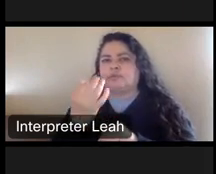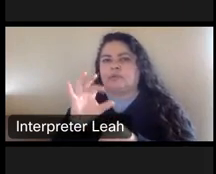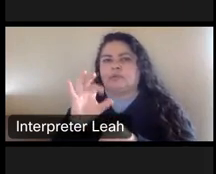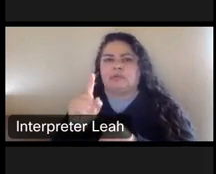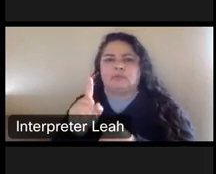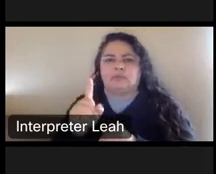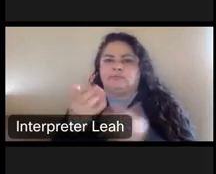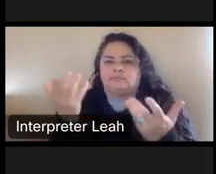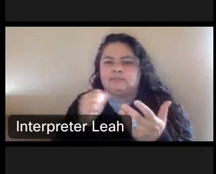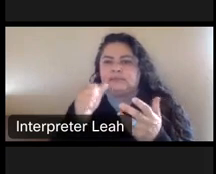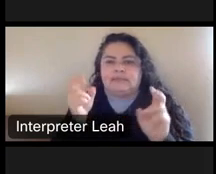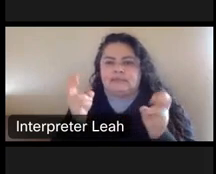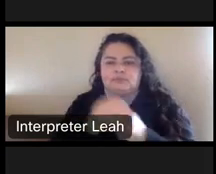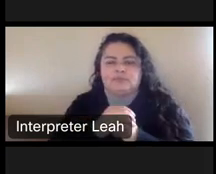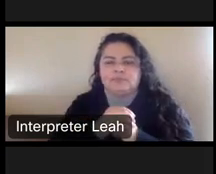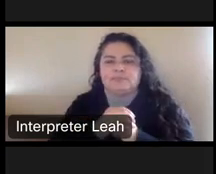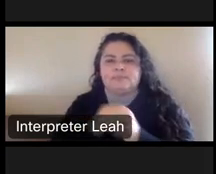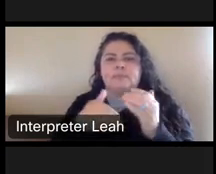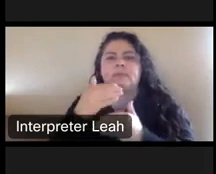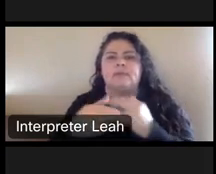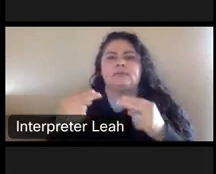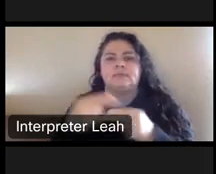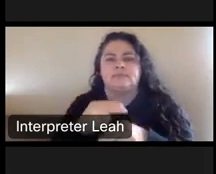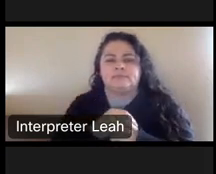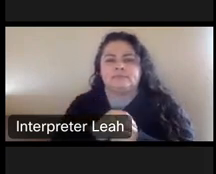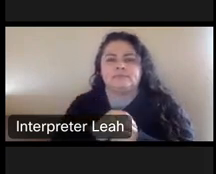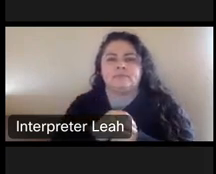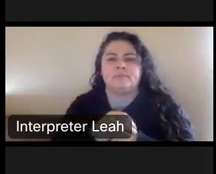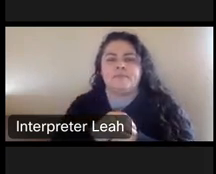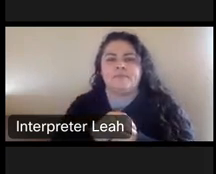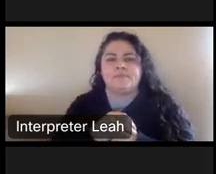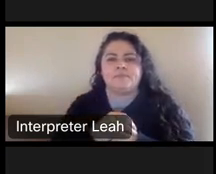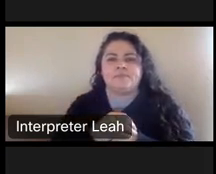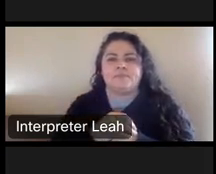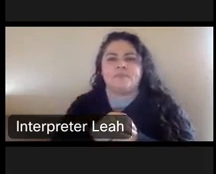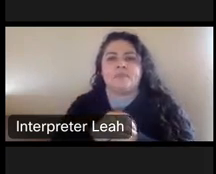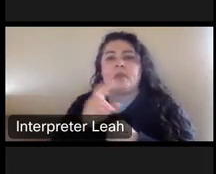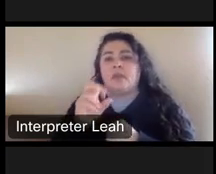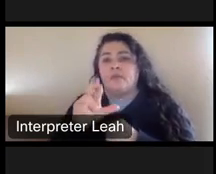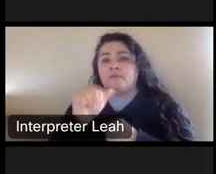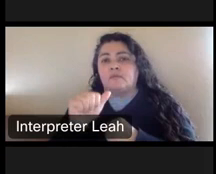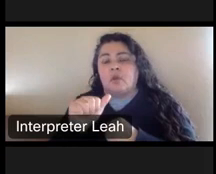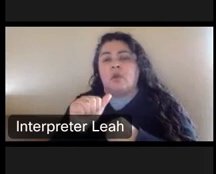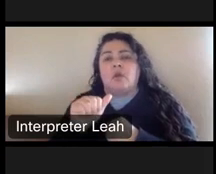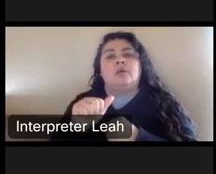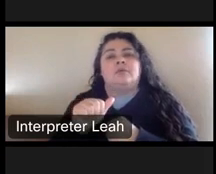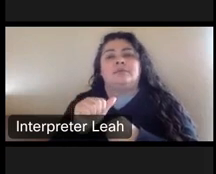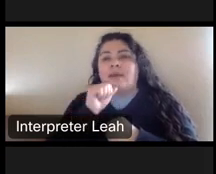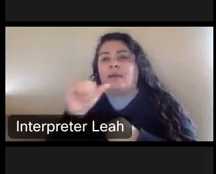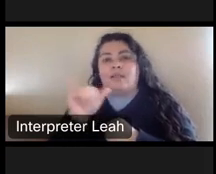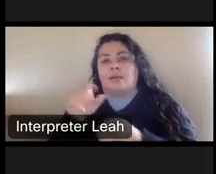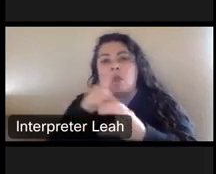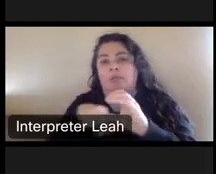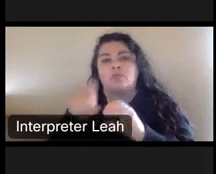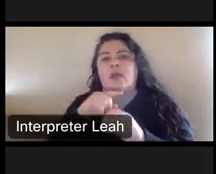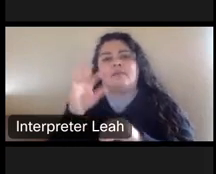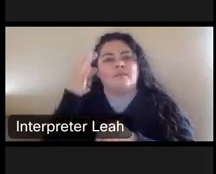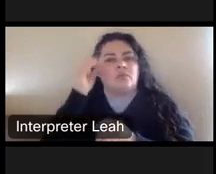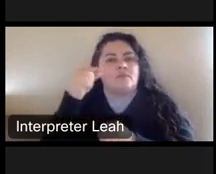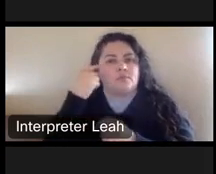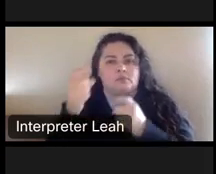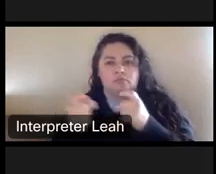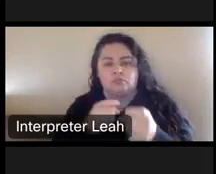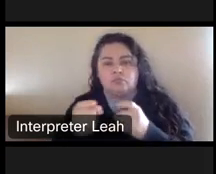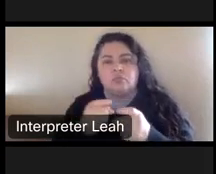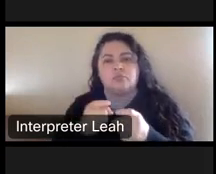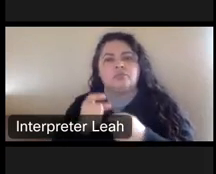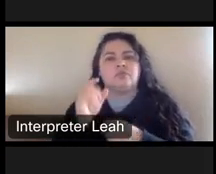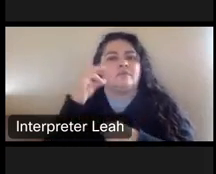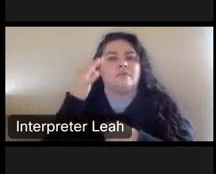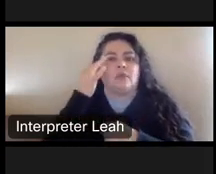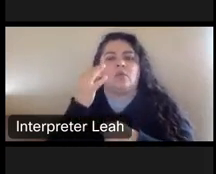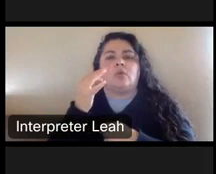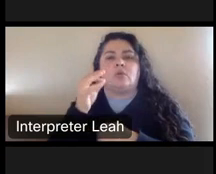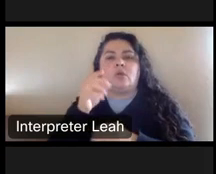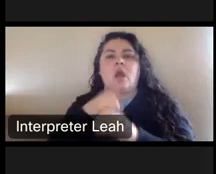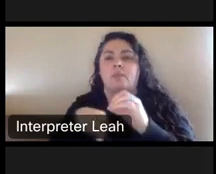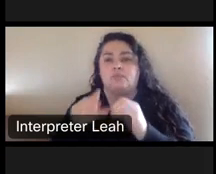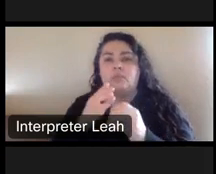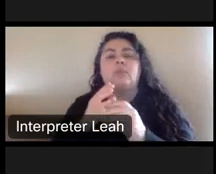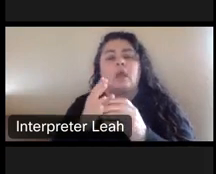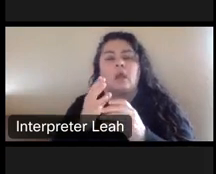Next slide so the other thing to know about Laura is unlike copyright, which the federal government controls. So, the federal copyright act is for the entire country.